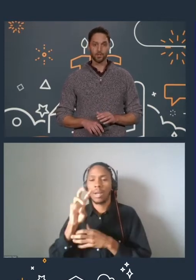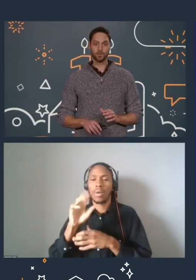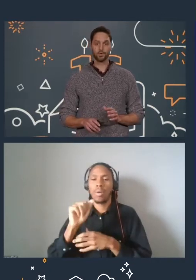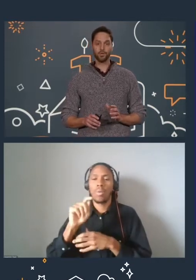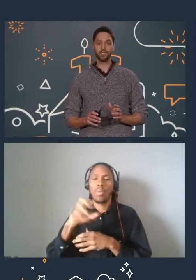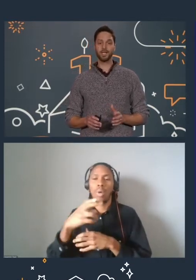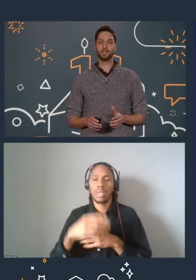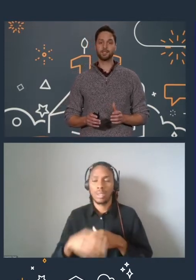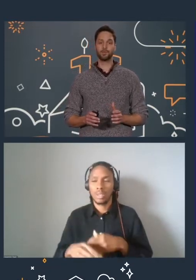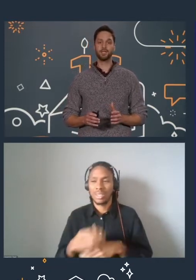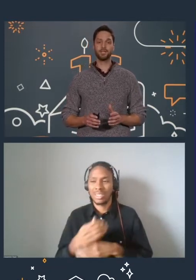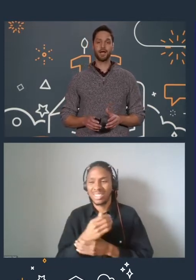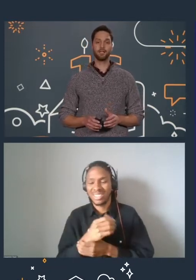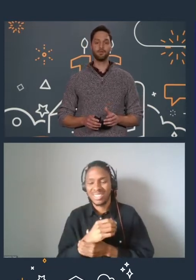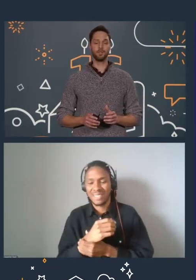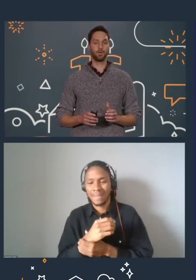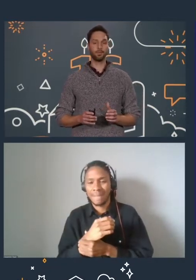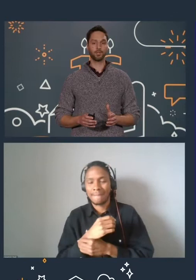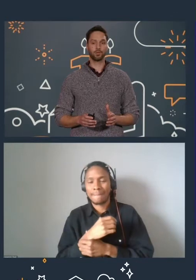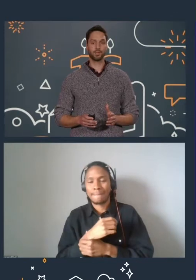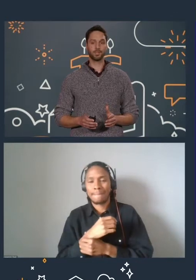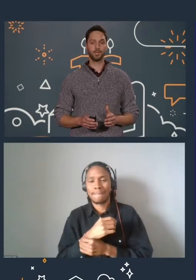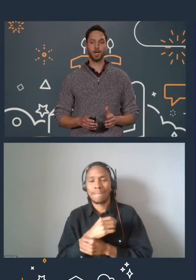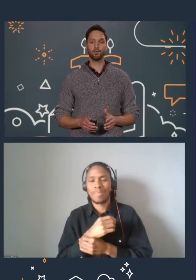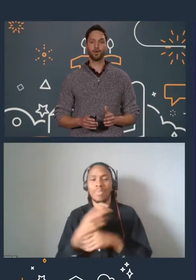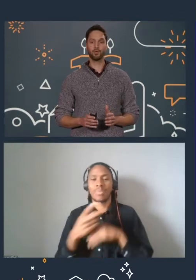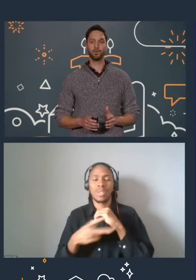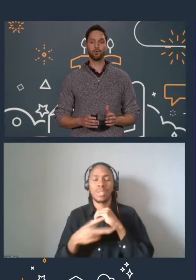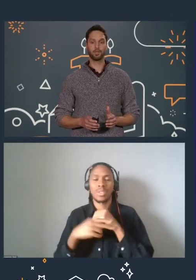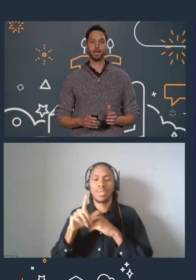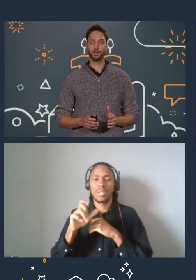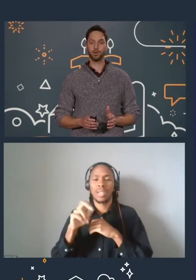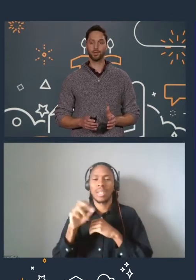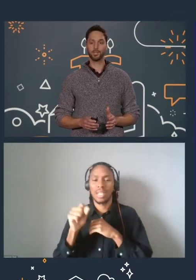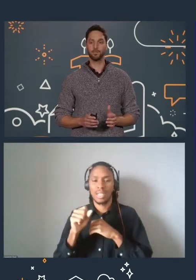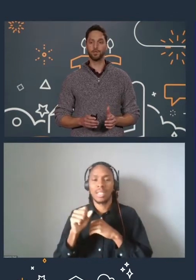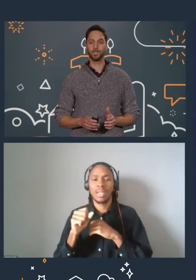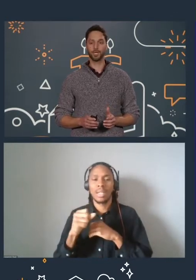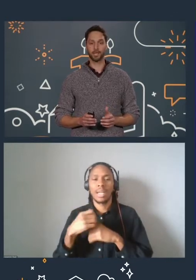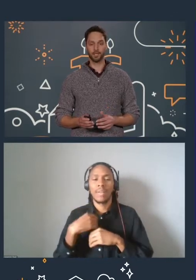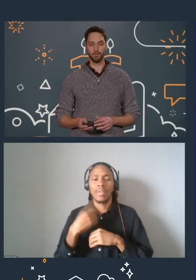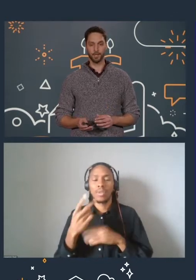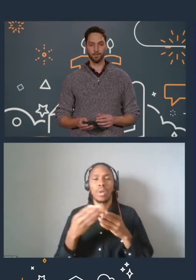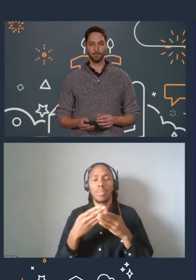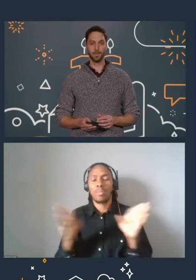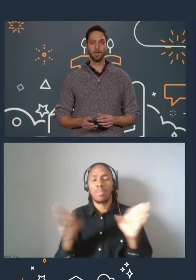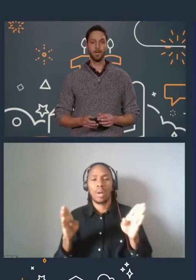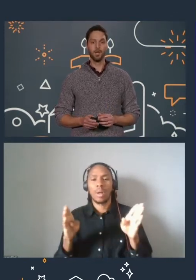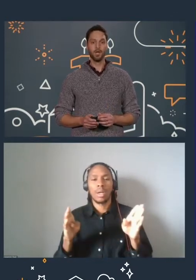So Storage Lens has 29 individual metrics, covering two broad categories of usage and activity.